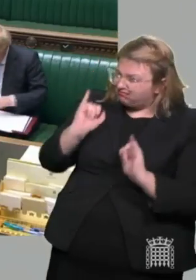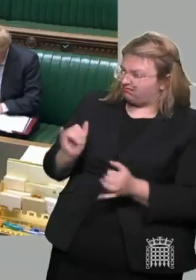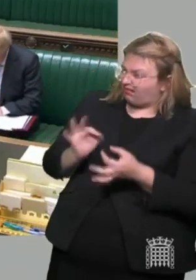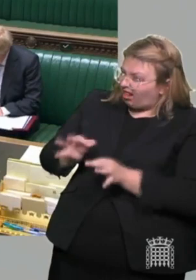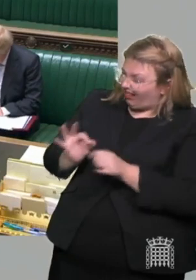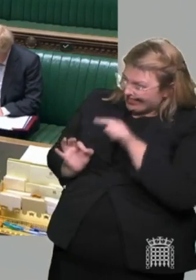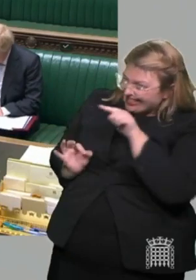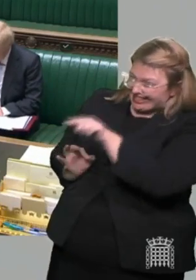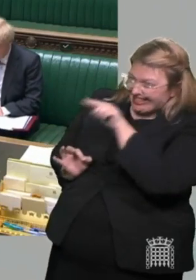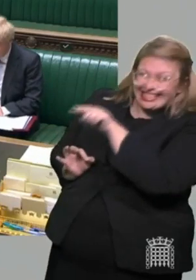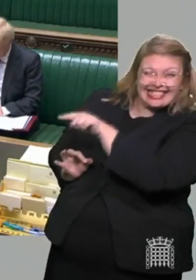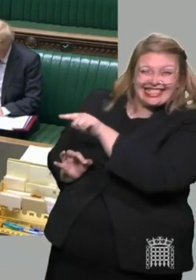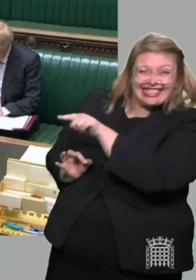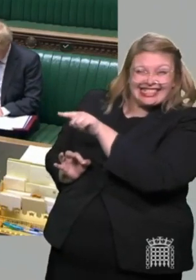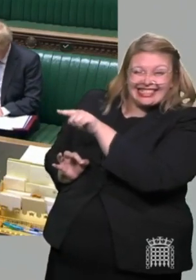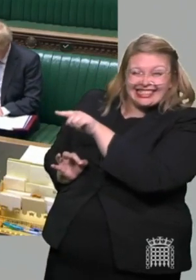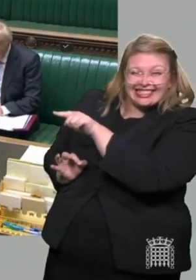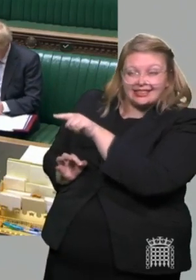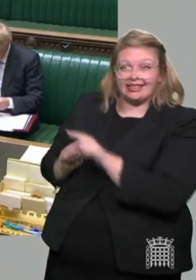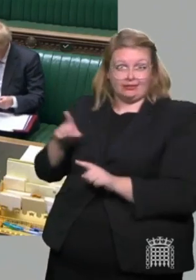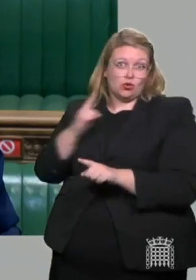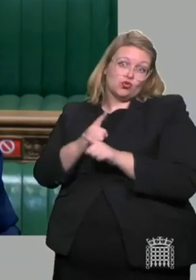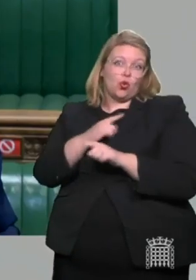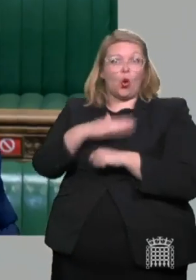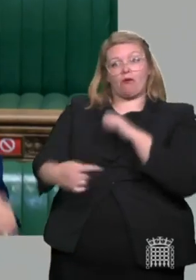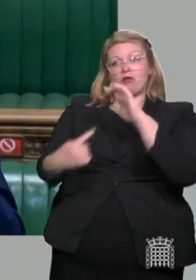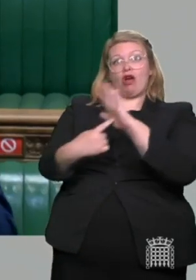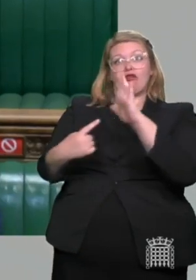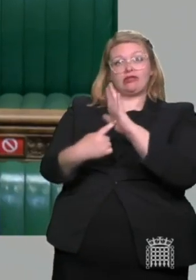Meanwhile—the Prime Minister talks about priorities—crime is going up, NHS waiting